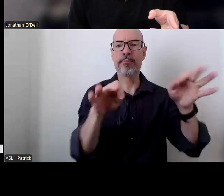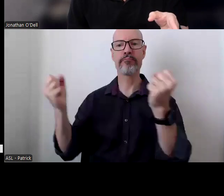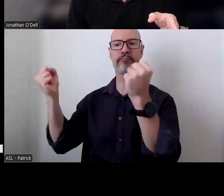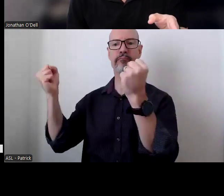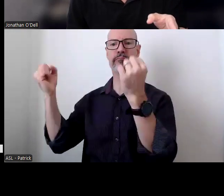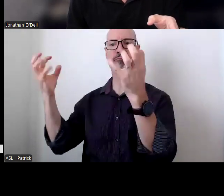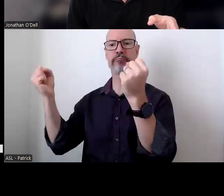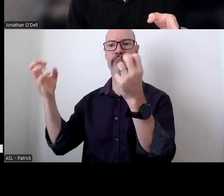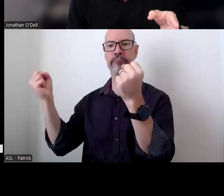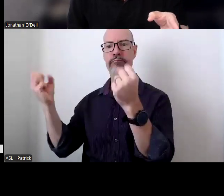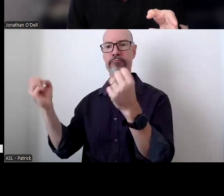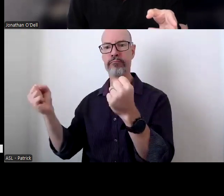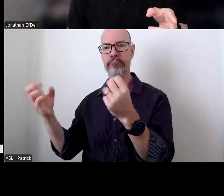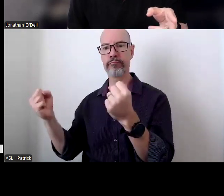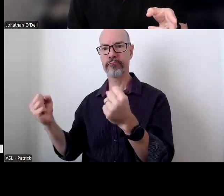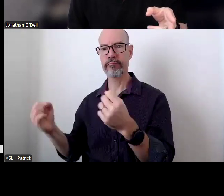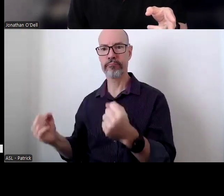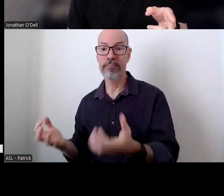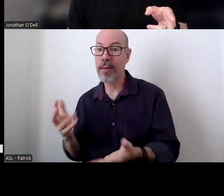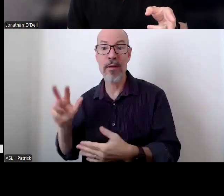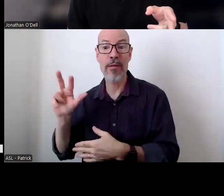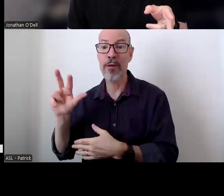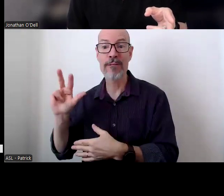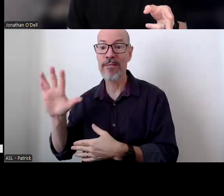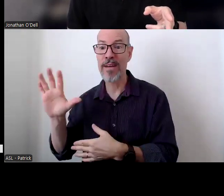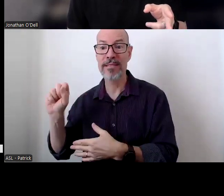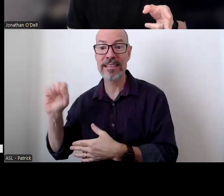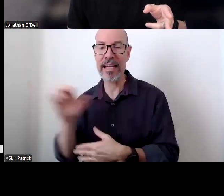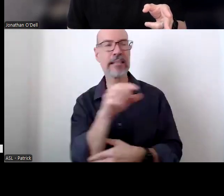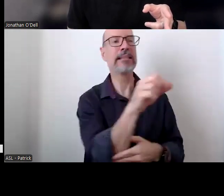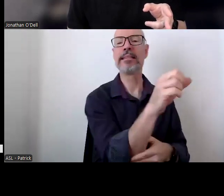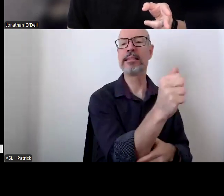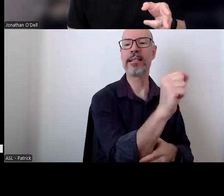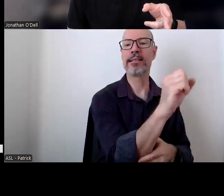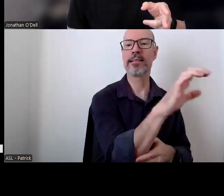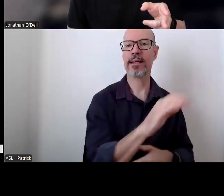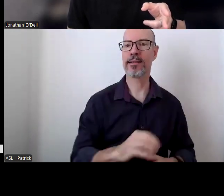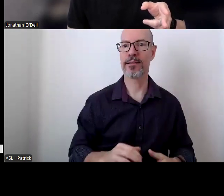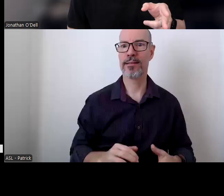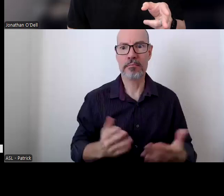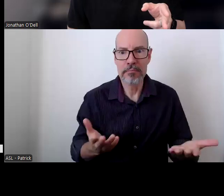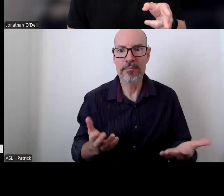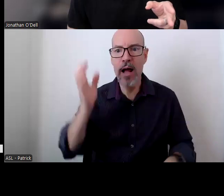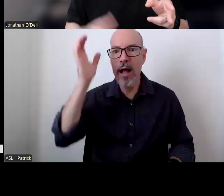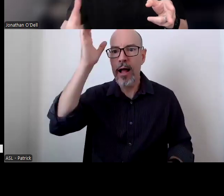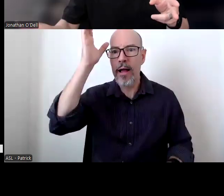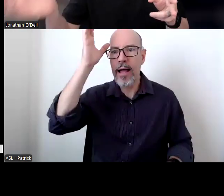maybe 10 seconds long, and the ASL interpretation may last 35 Because it is not word for It is a conceptual